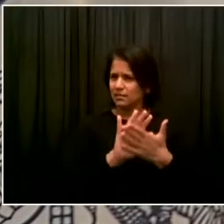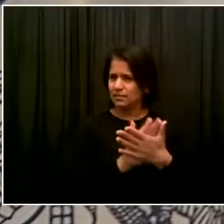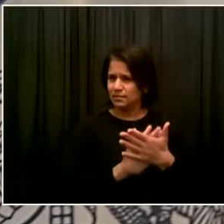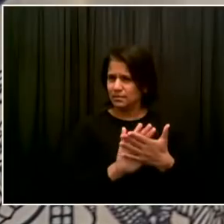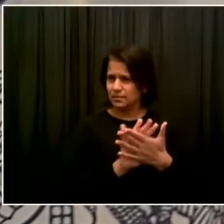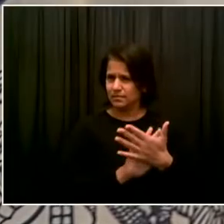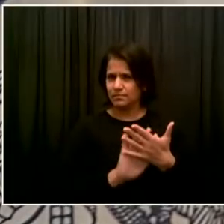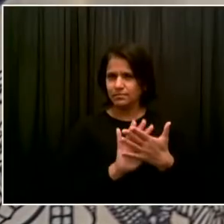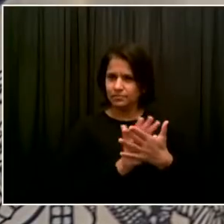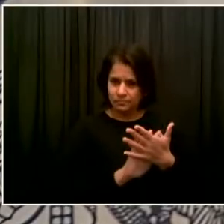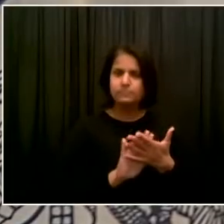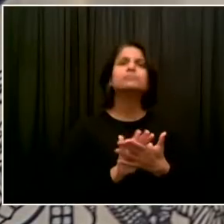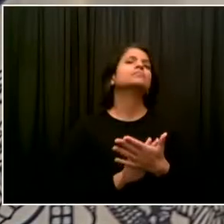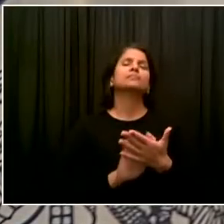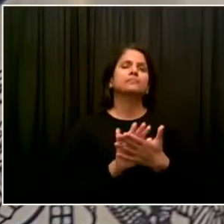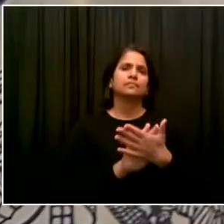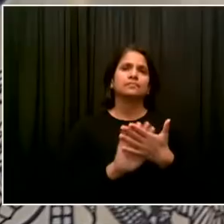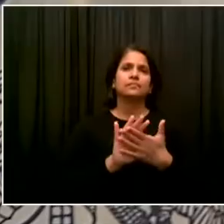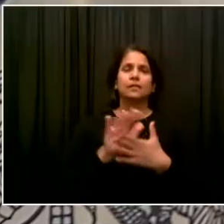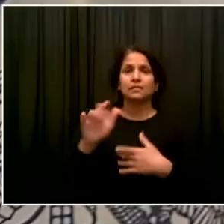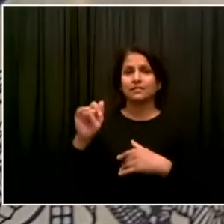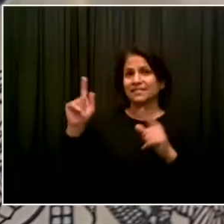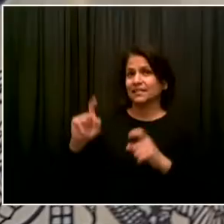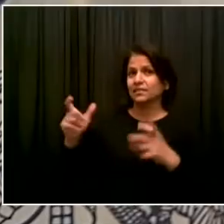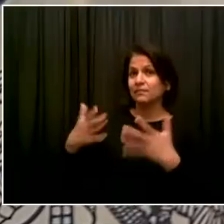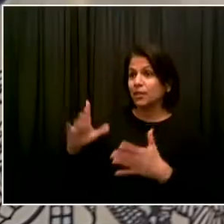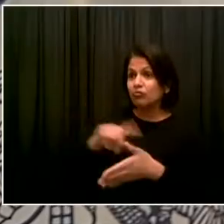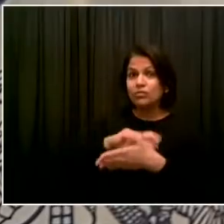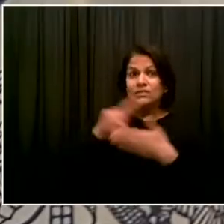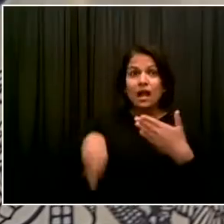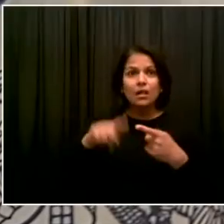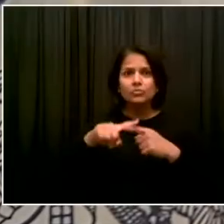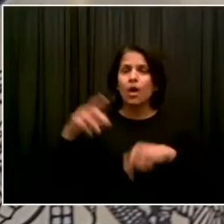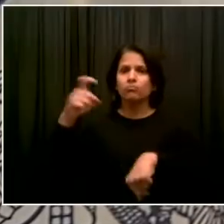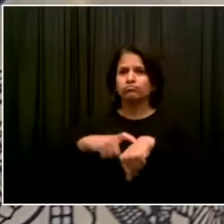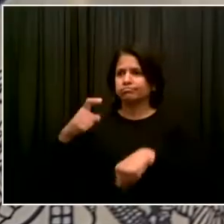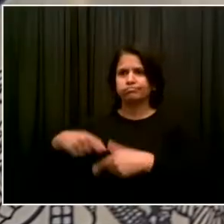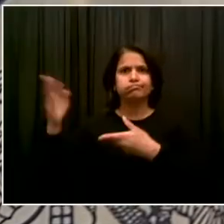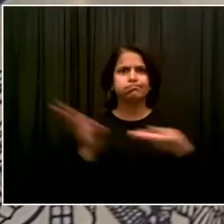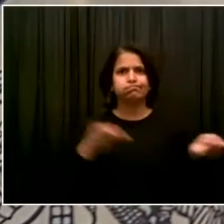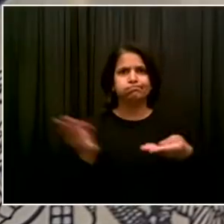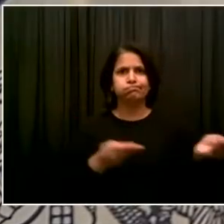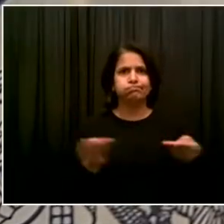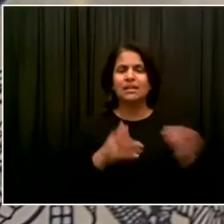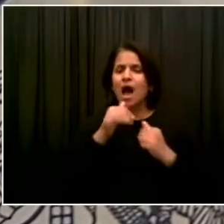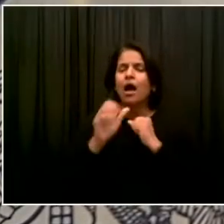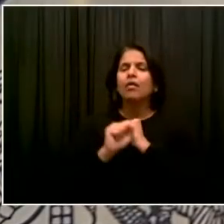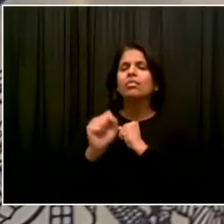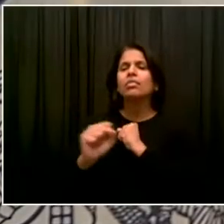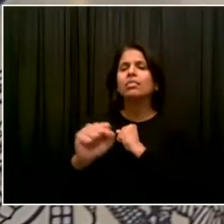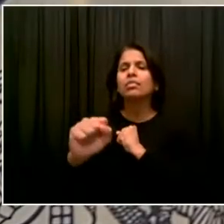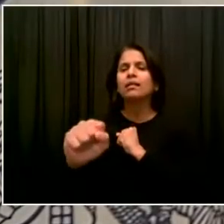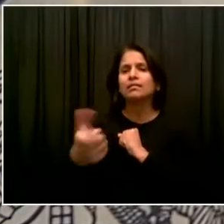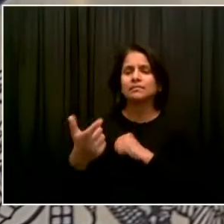LETTING CITIZENS OF NEW YORK TYCI NOKW WHERE THE SITES ARE AND WHEN THEY ARE SUPPOSED TO BE OPERATING? NDA ENSURING THE SITES RETURN